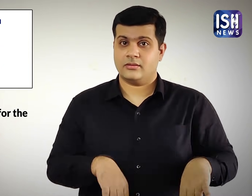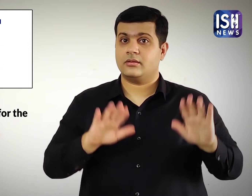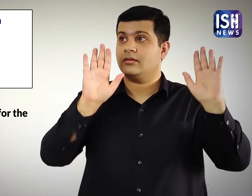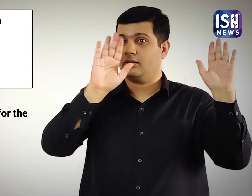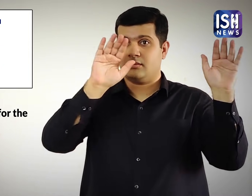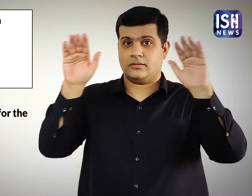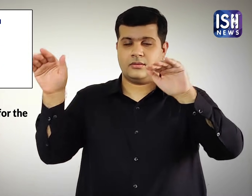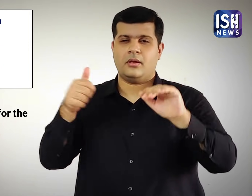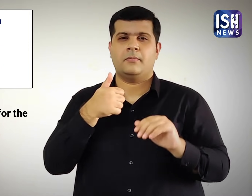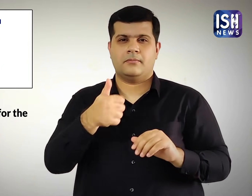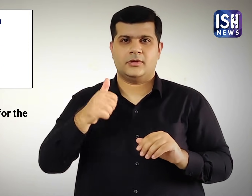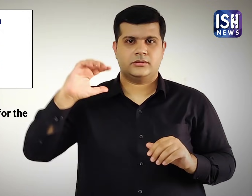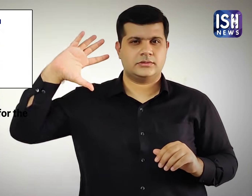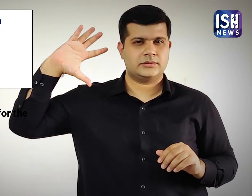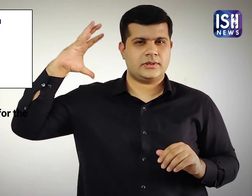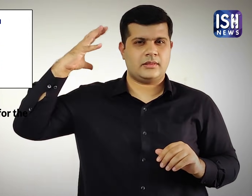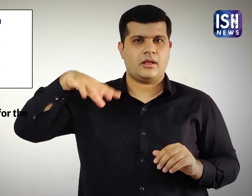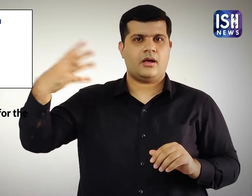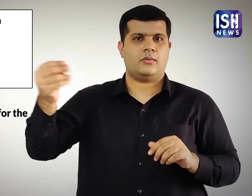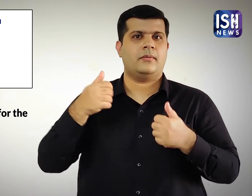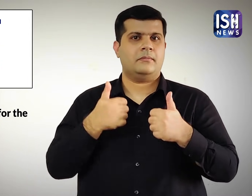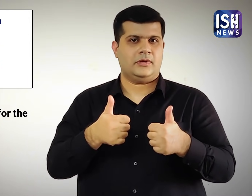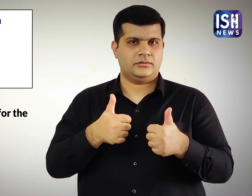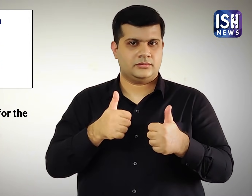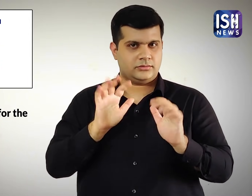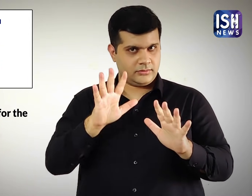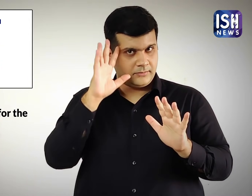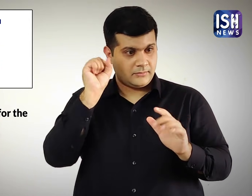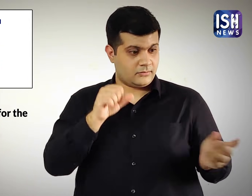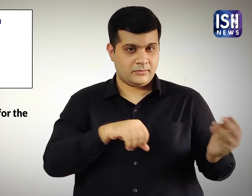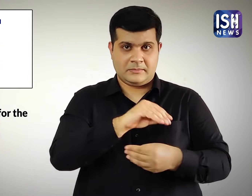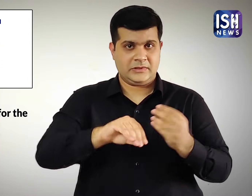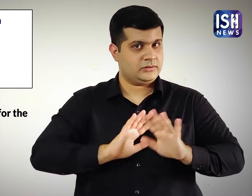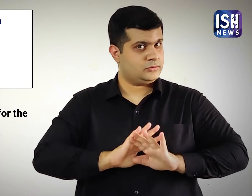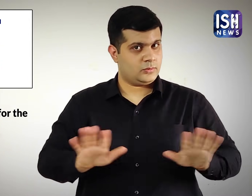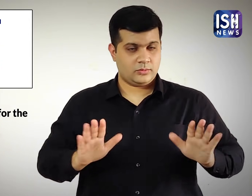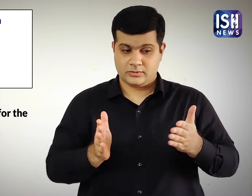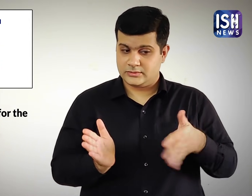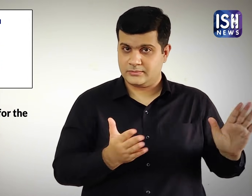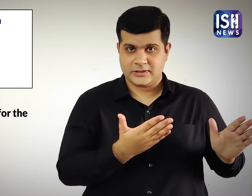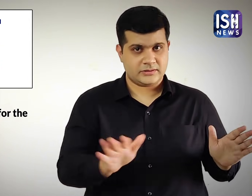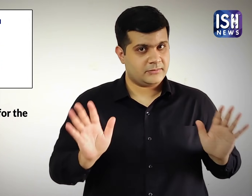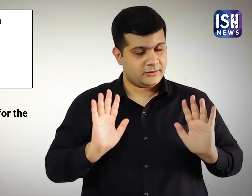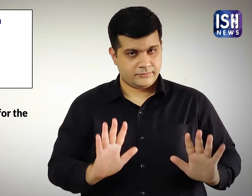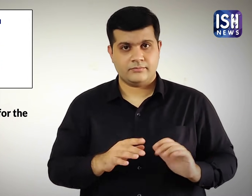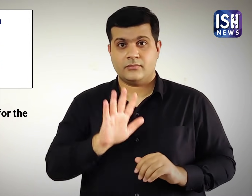These must be dried thoroughly in the sun. The laundry must be washed separately.